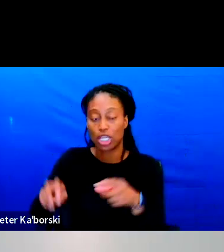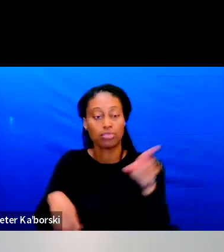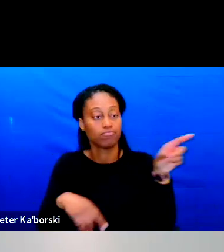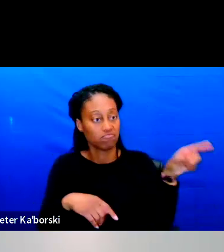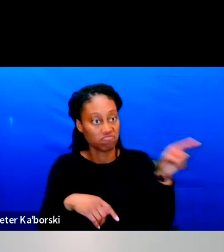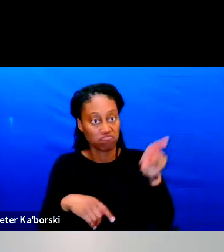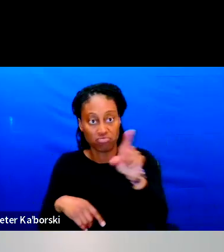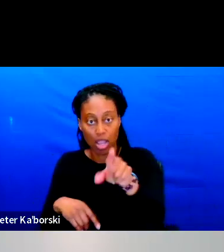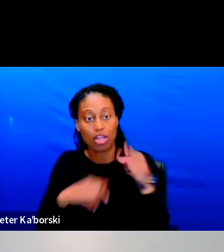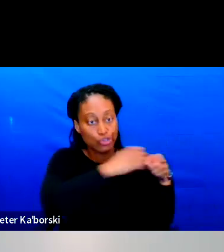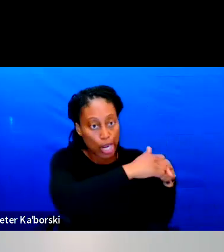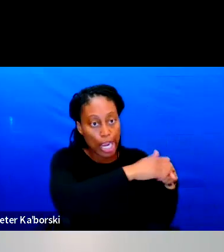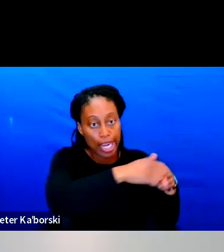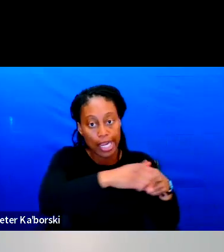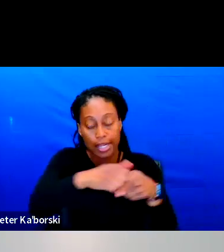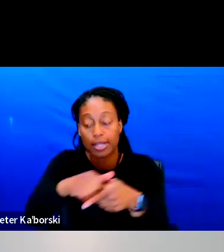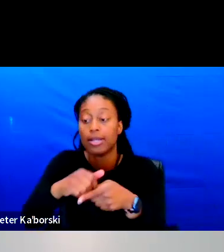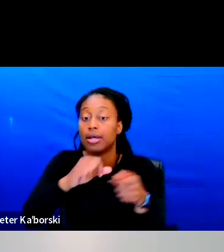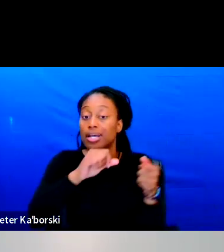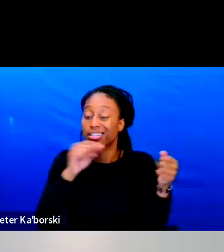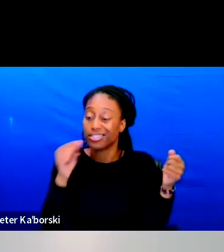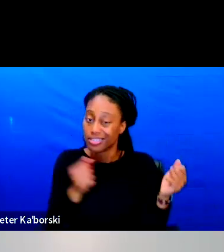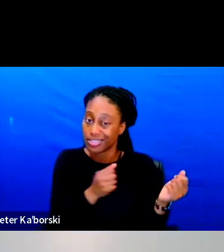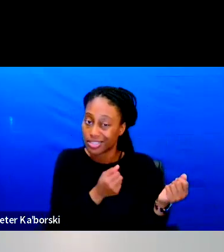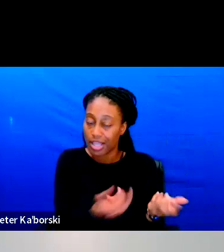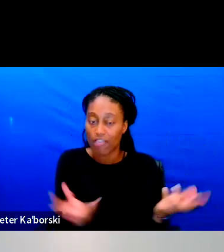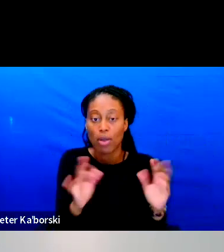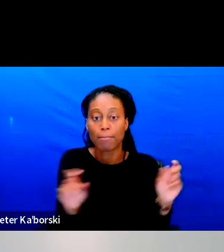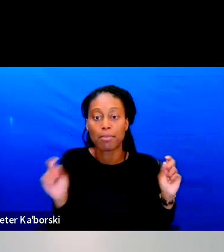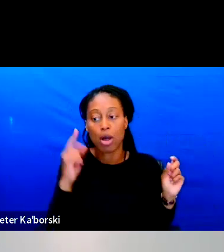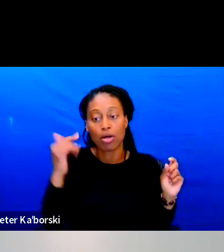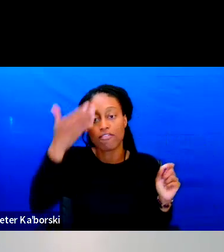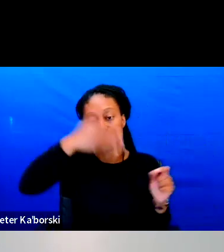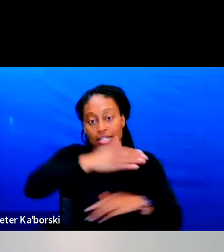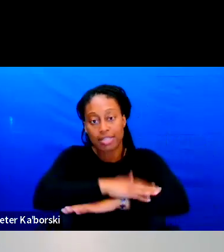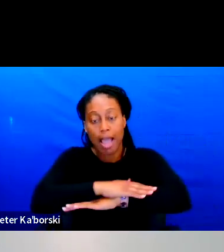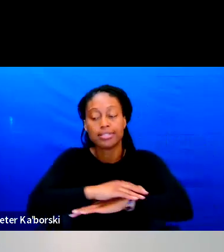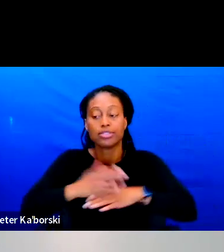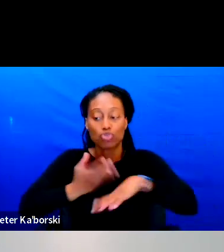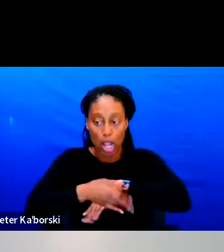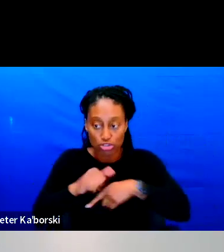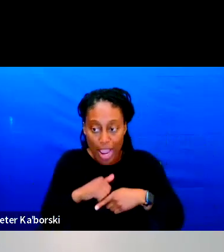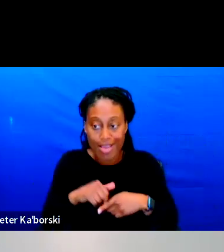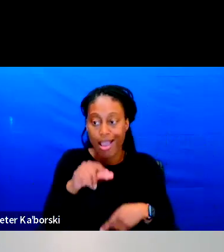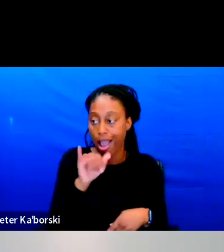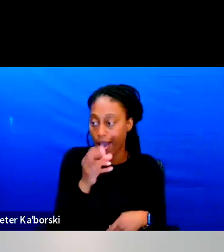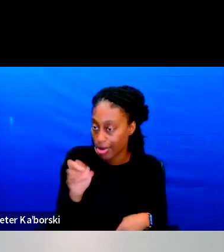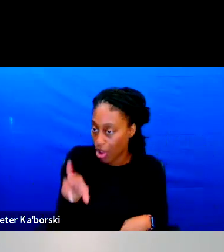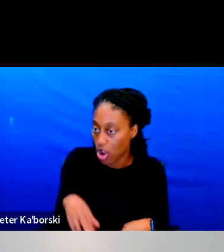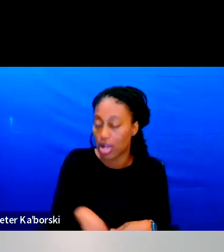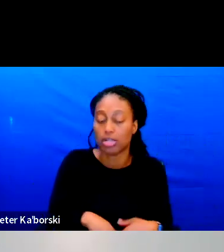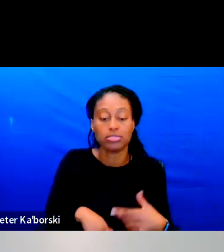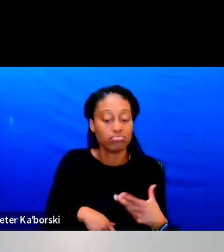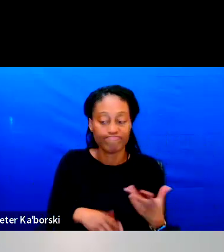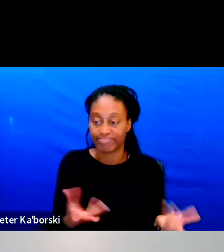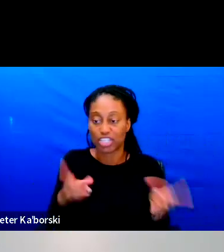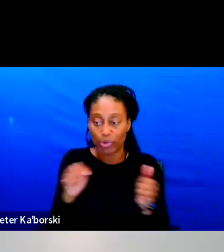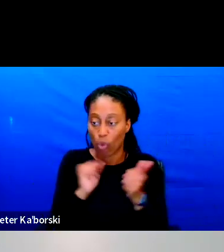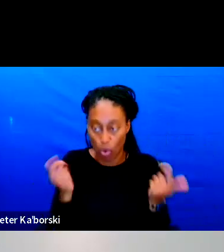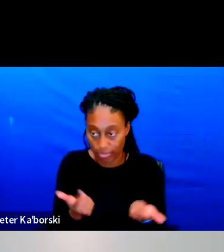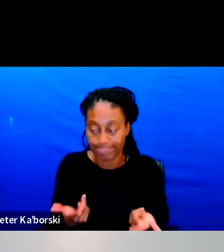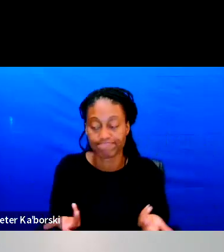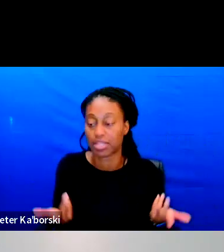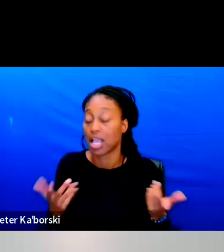Sandra McBroom: So several people do cross train the front desk, the iron department, and they have all the information. We've got several people that contribute